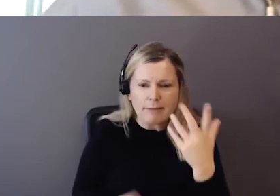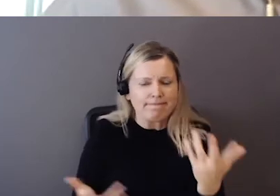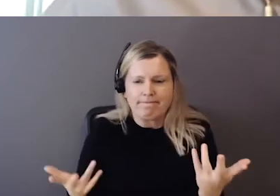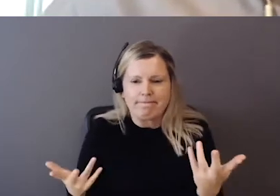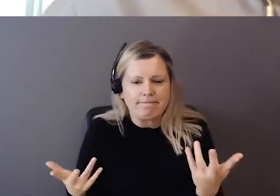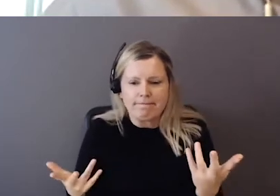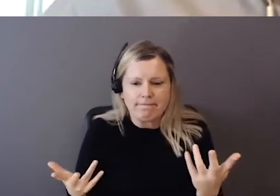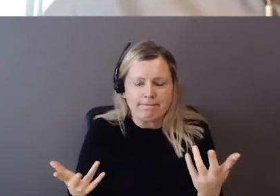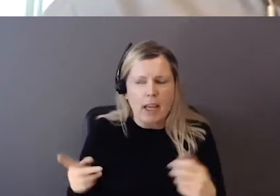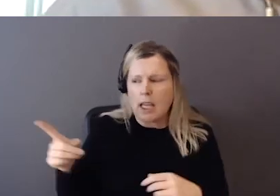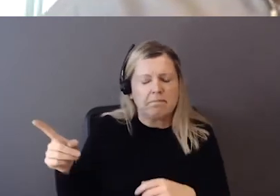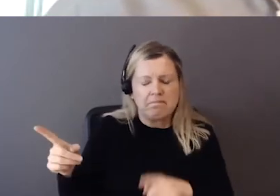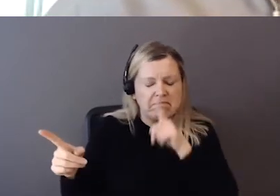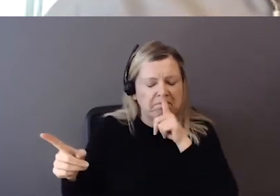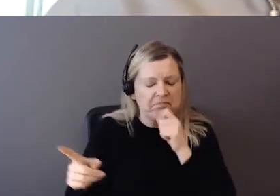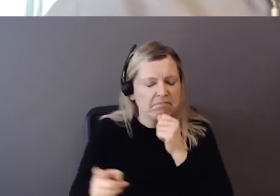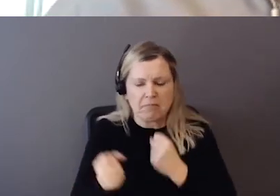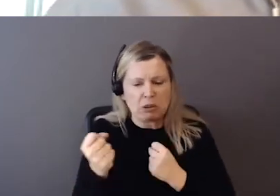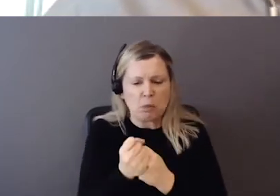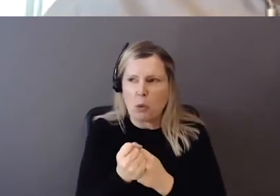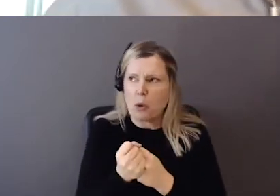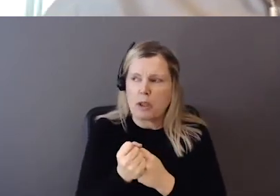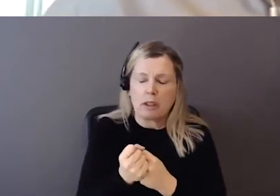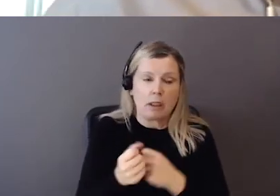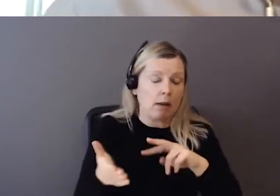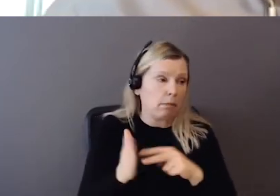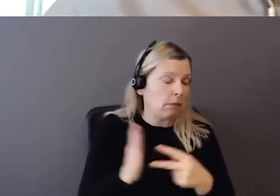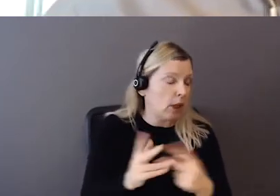It wasn't at all supportive. It added to the stress. I can't say for sure